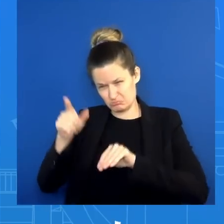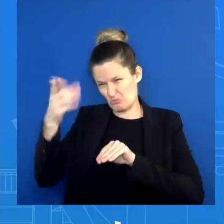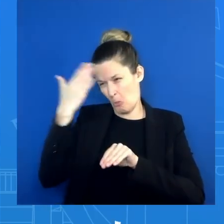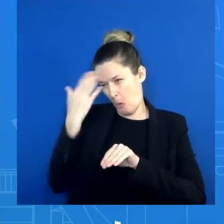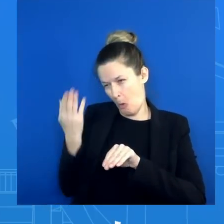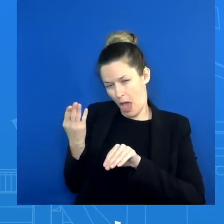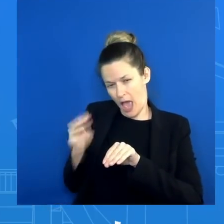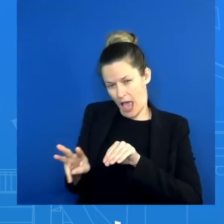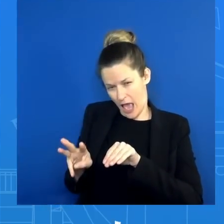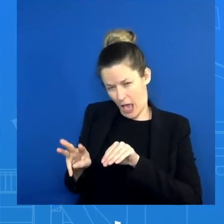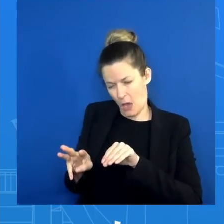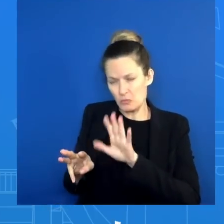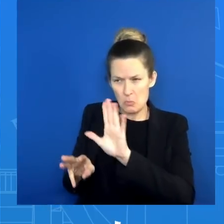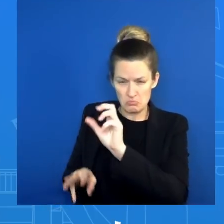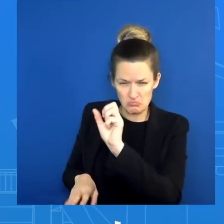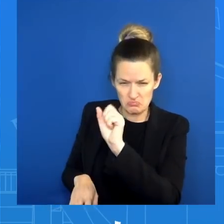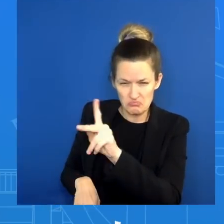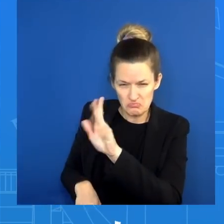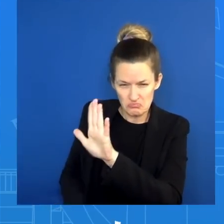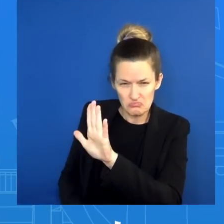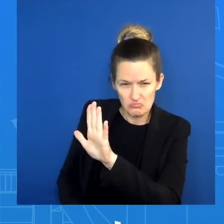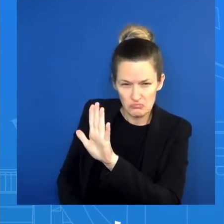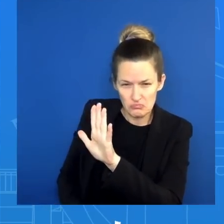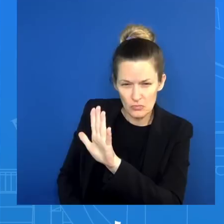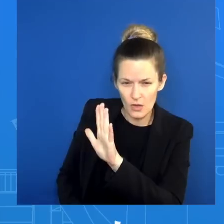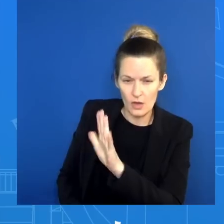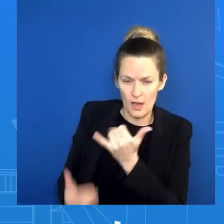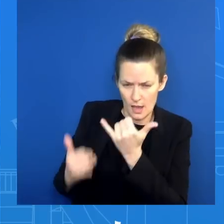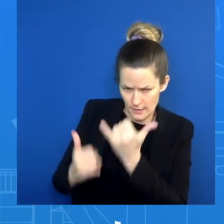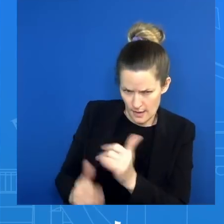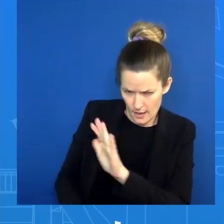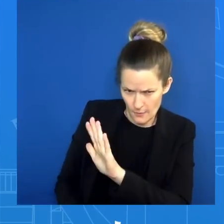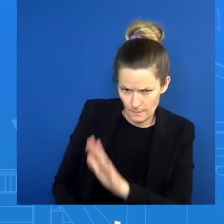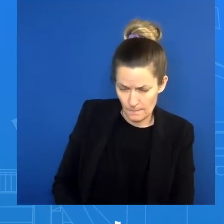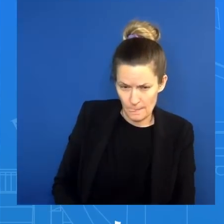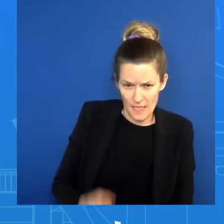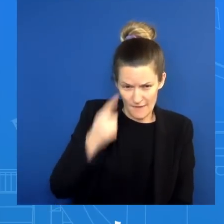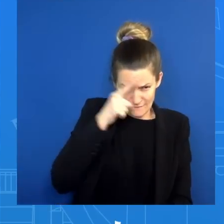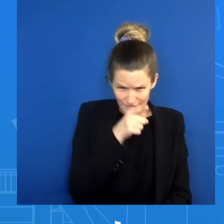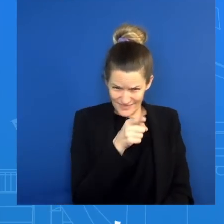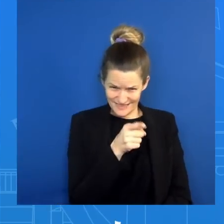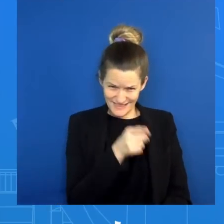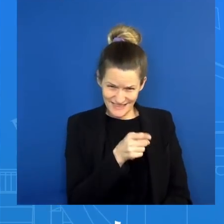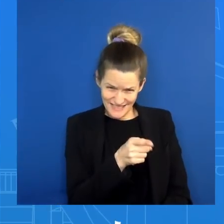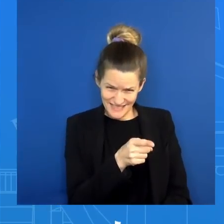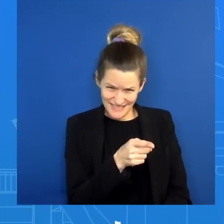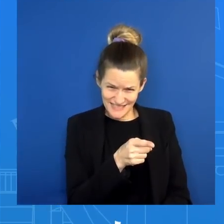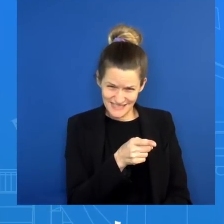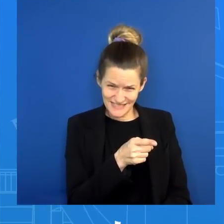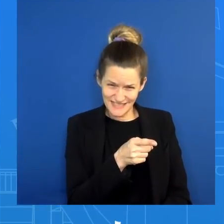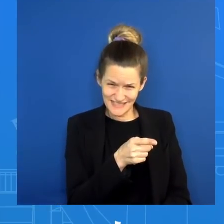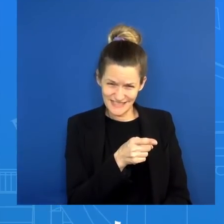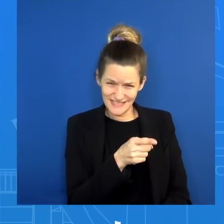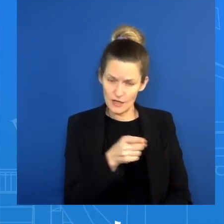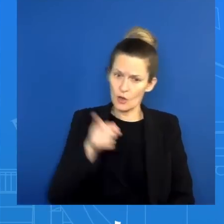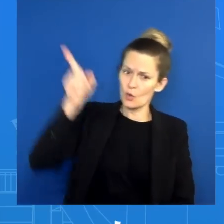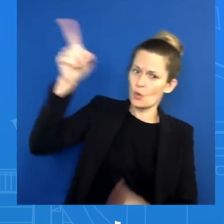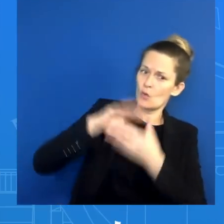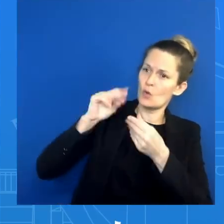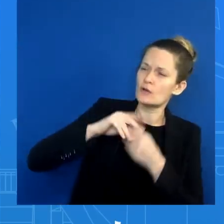or lessening that deficit reduction with this proposal because of the work that's been. Ms. Jean-Pierre: Well. The Press: And because this one doesn't have any papers.